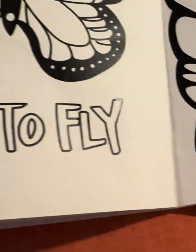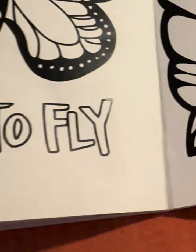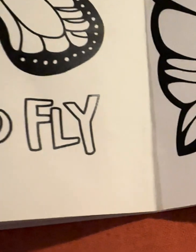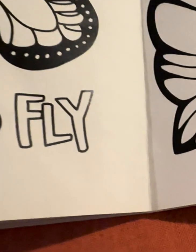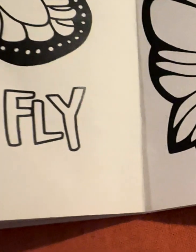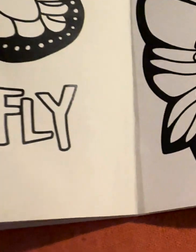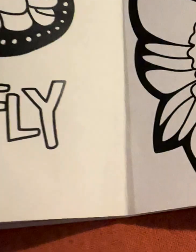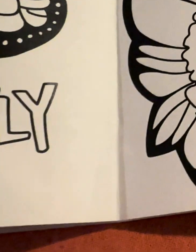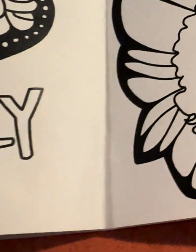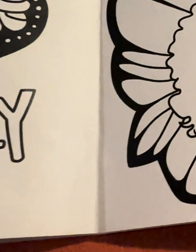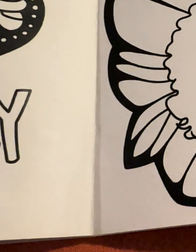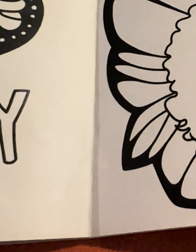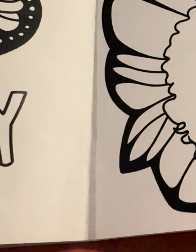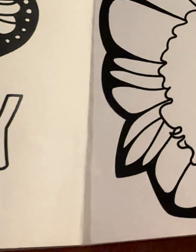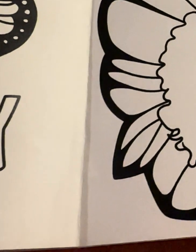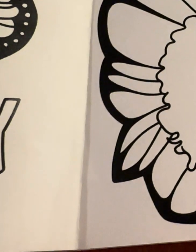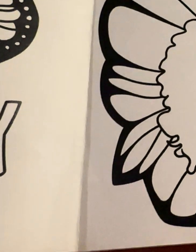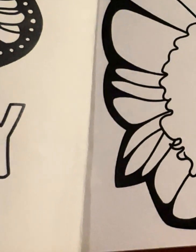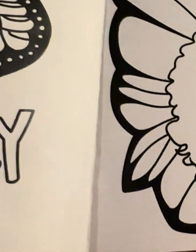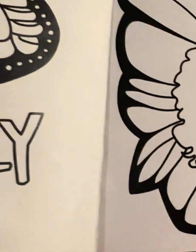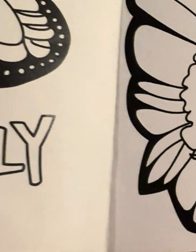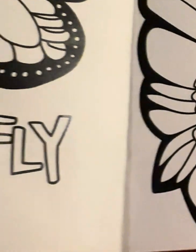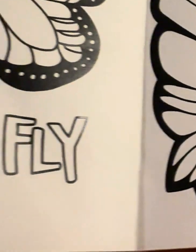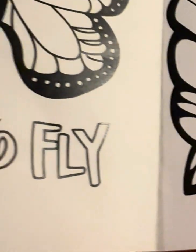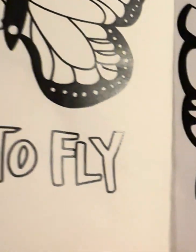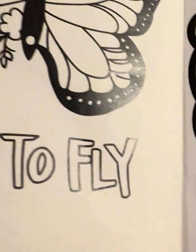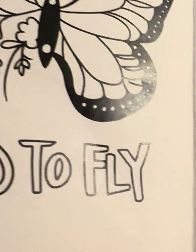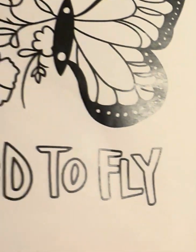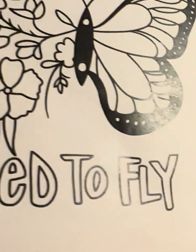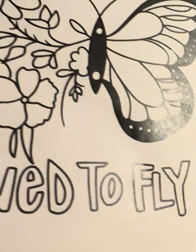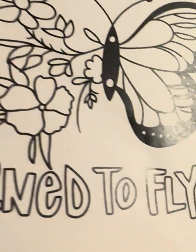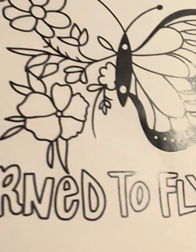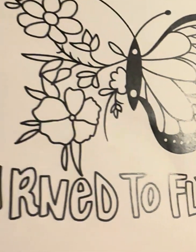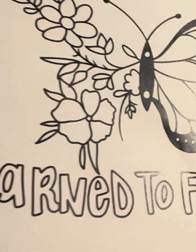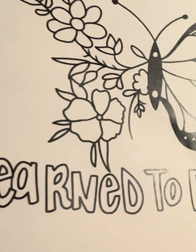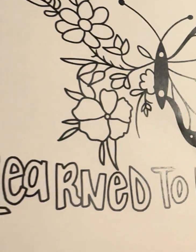beautiful, beautiful book. KAMIAH: And that's kind of where I wanted to go with that. And I started with the